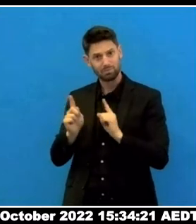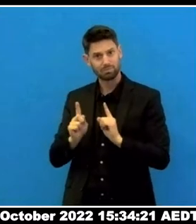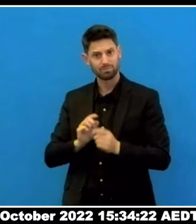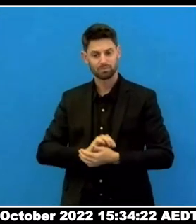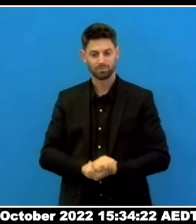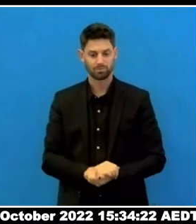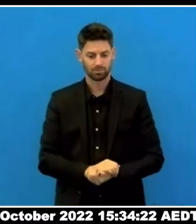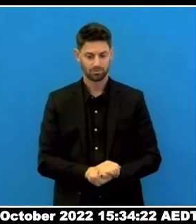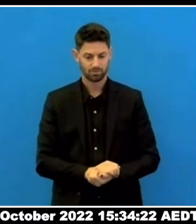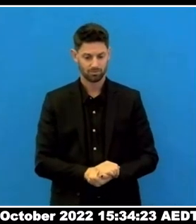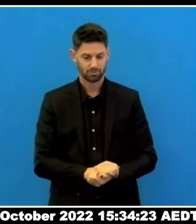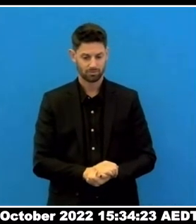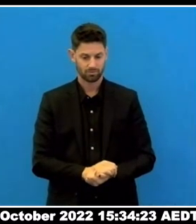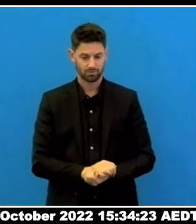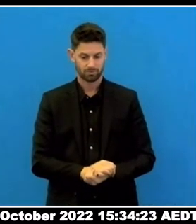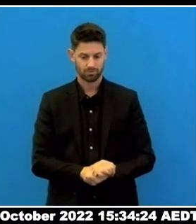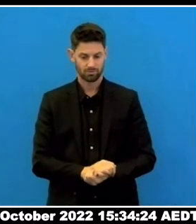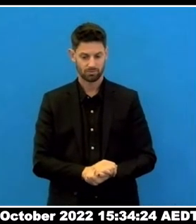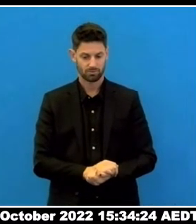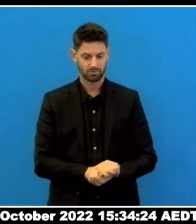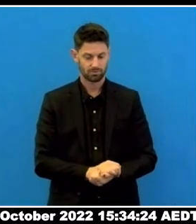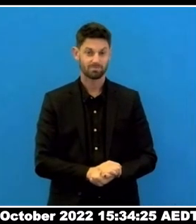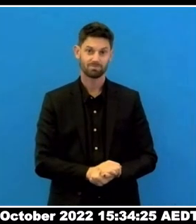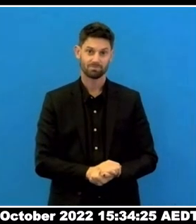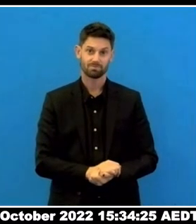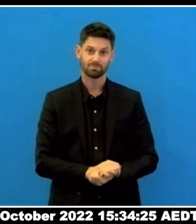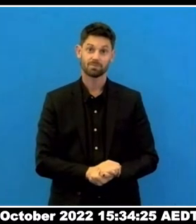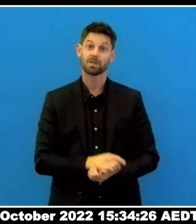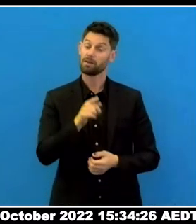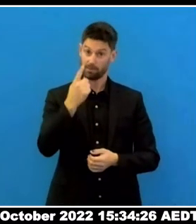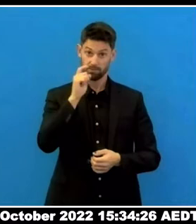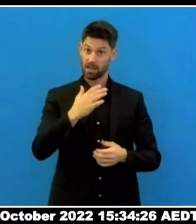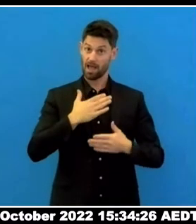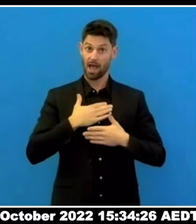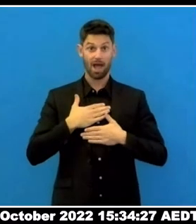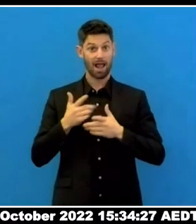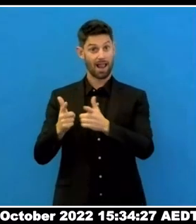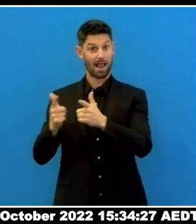First of all, for us, like mental health, the translation word for mental health is crazy.